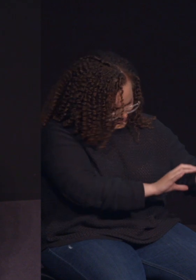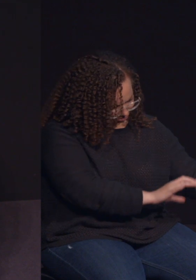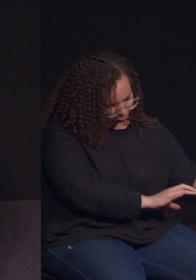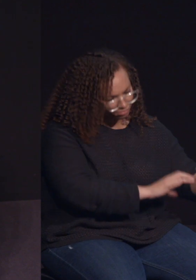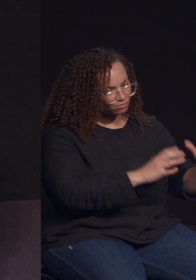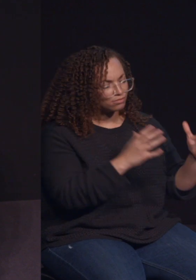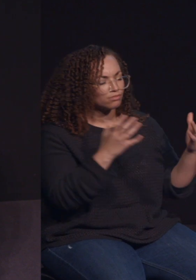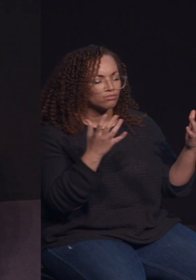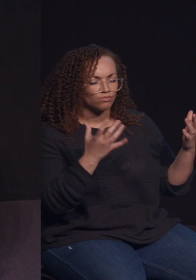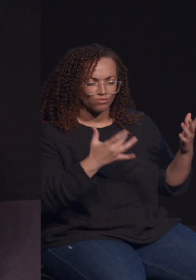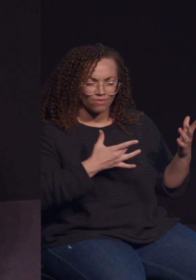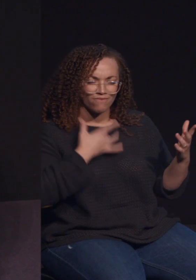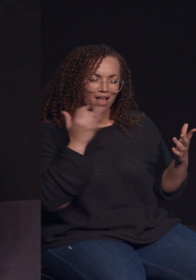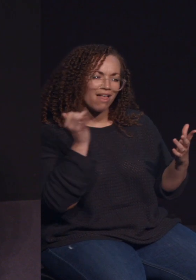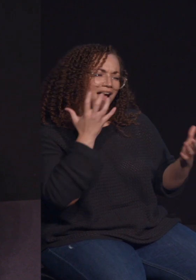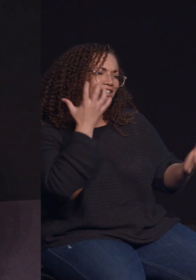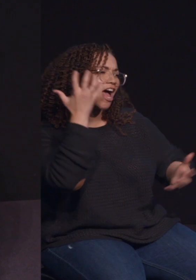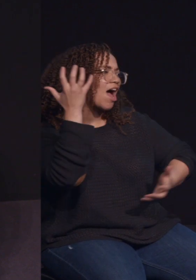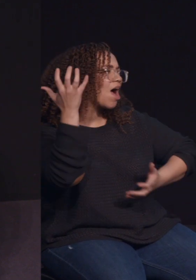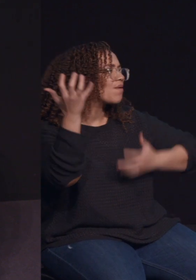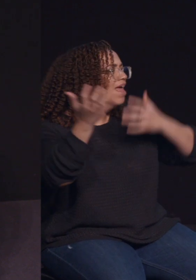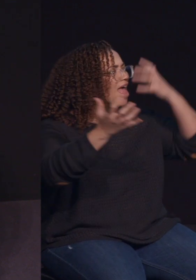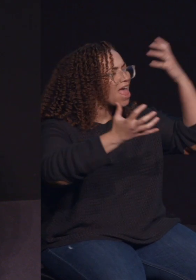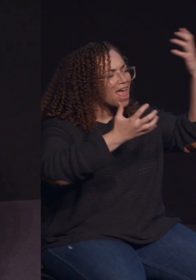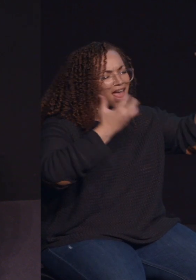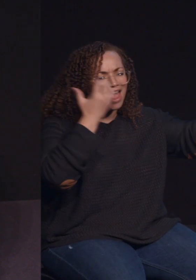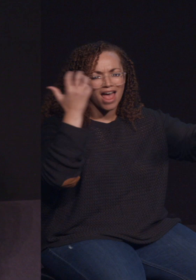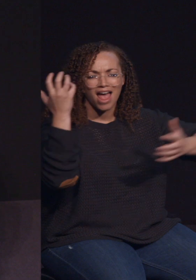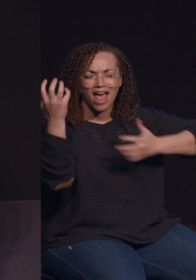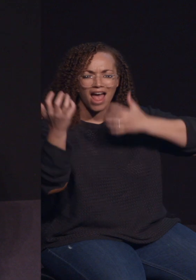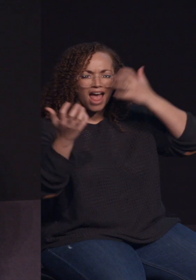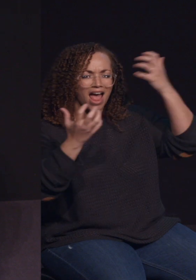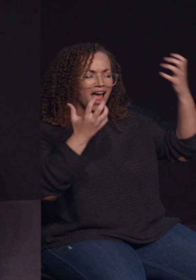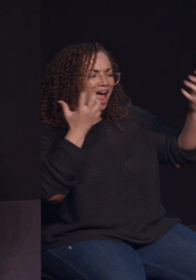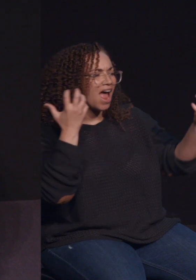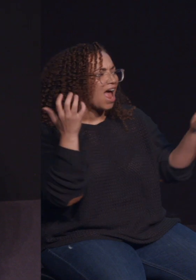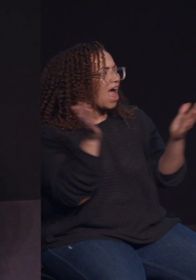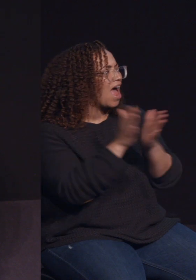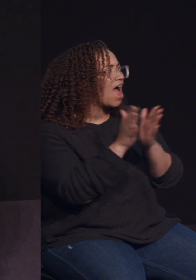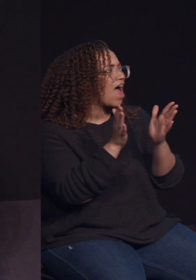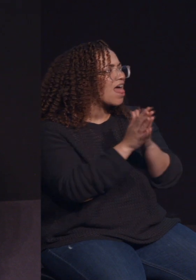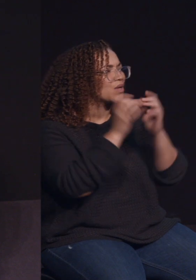Feel like shouting hallelujah